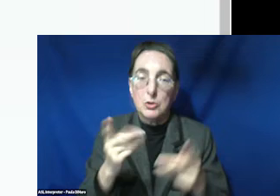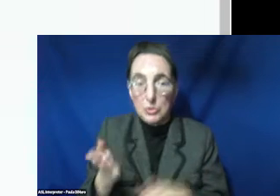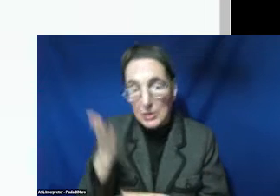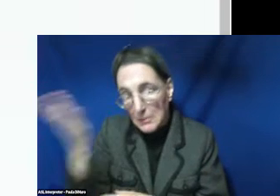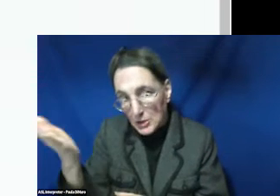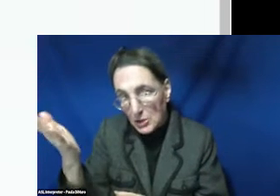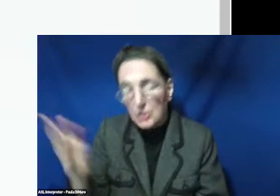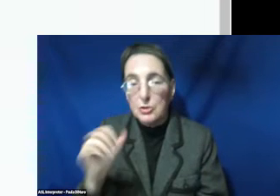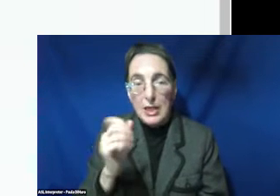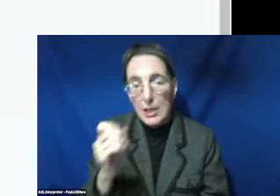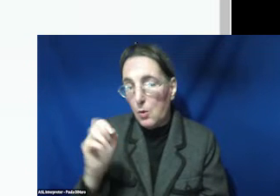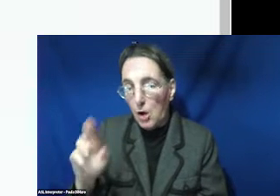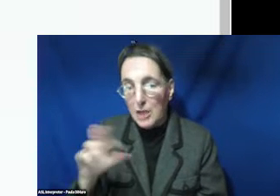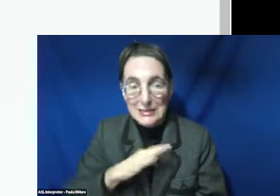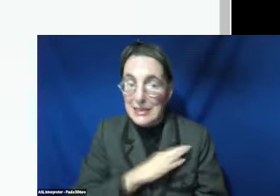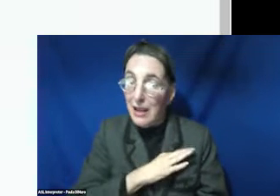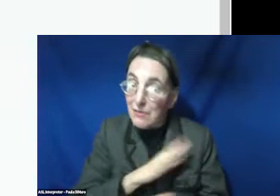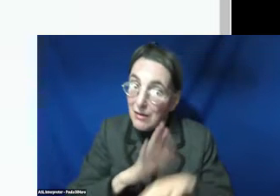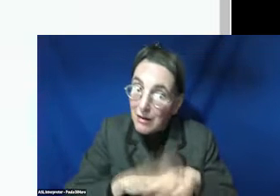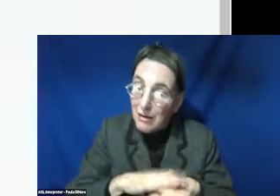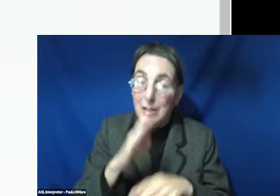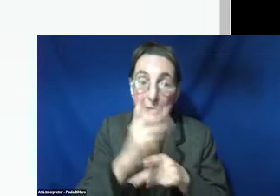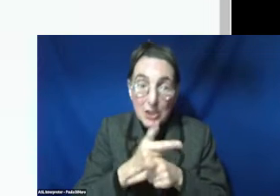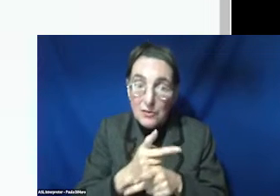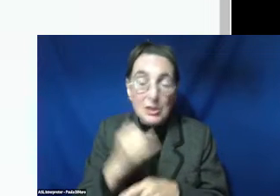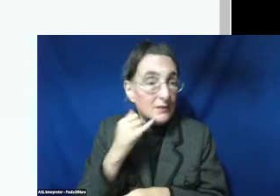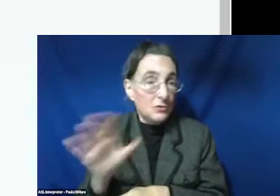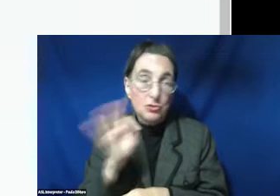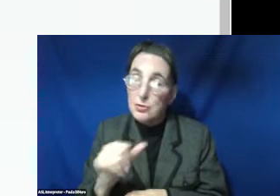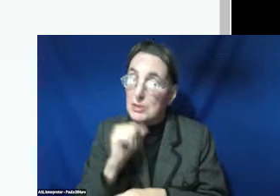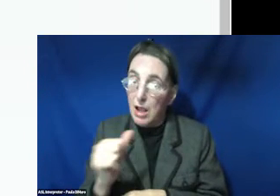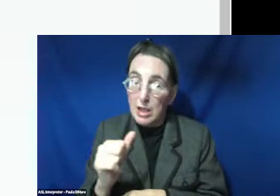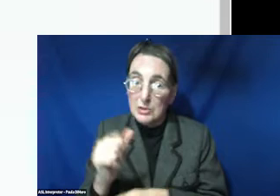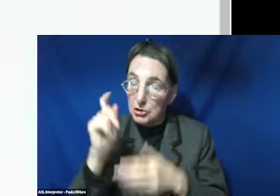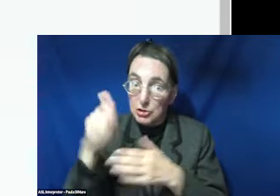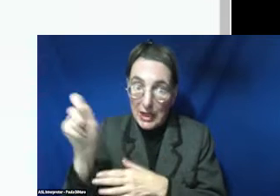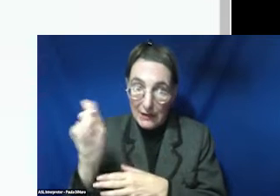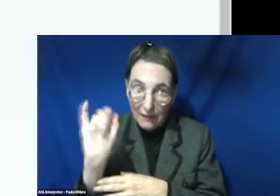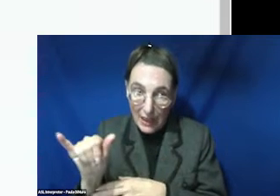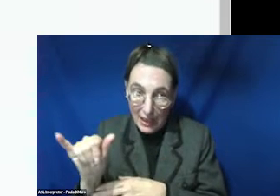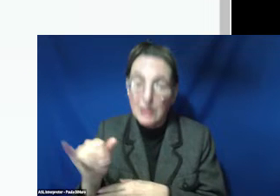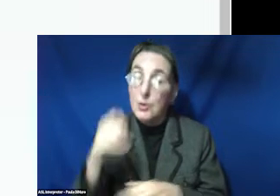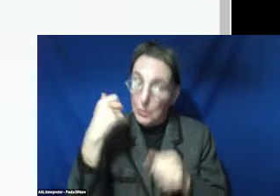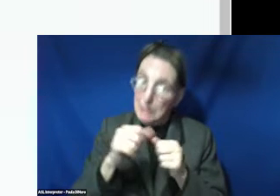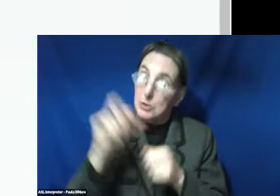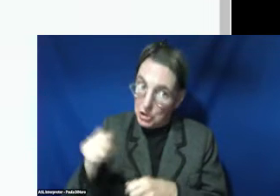Just be careful if you choose not to check this. Remember to check it when the proposal is being submitted.